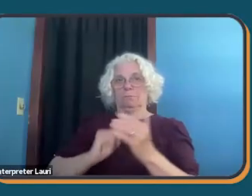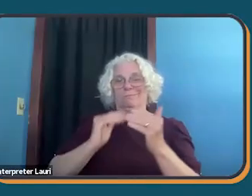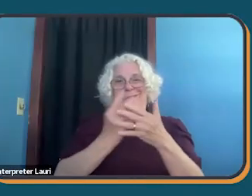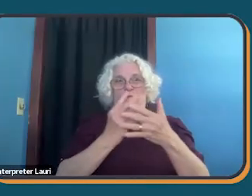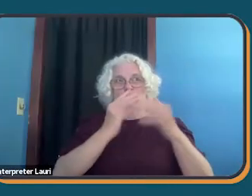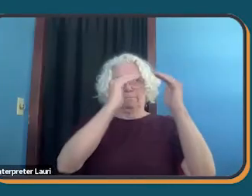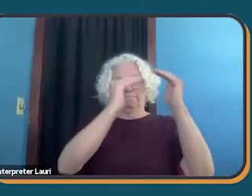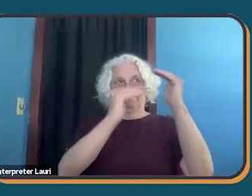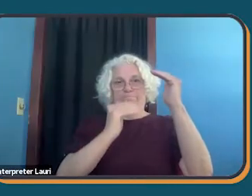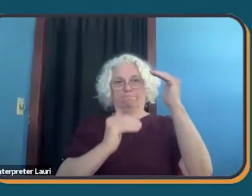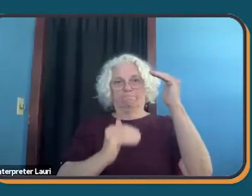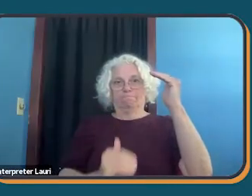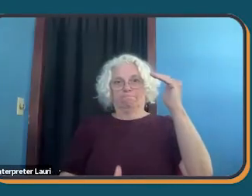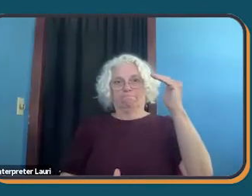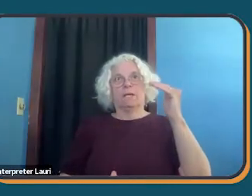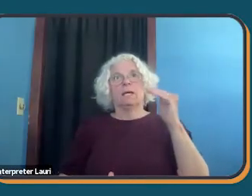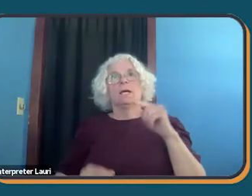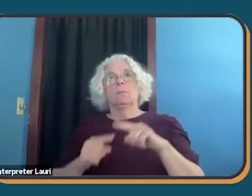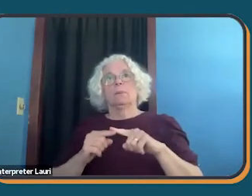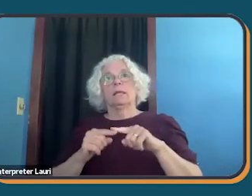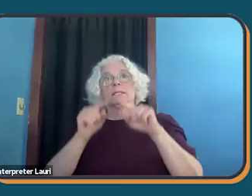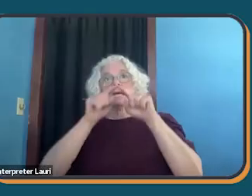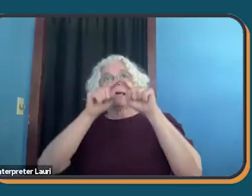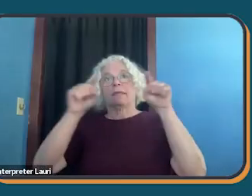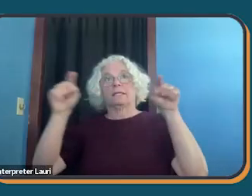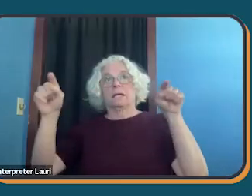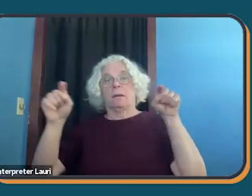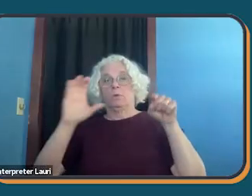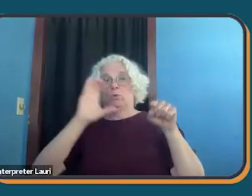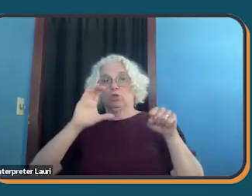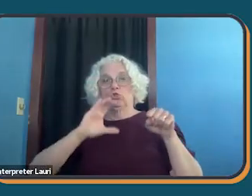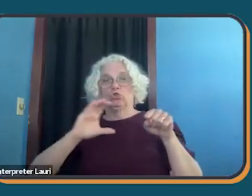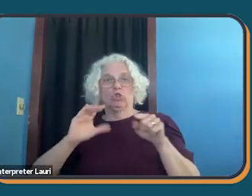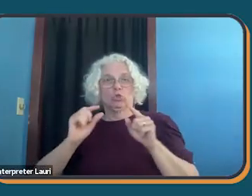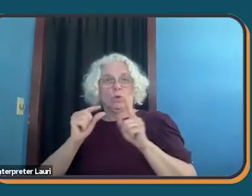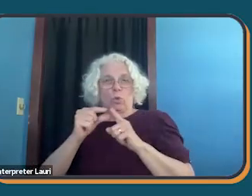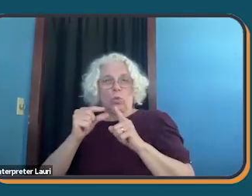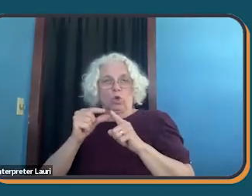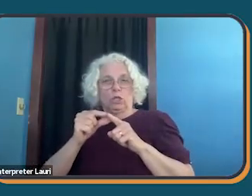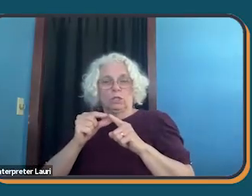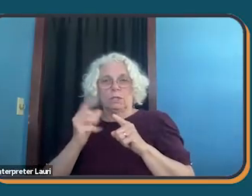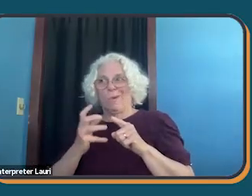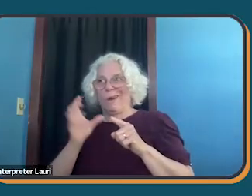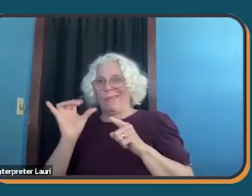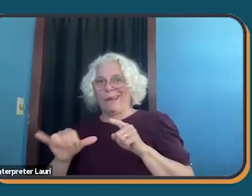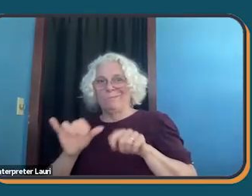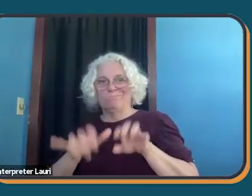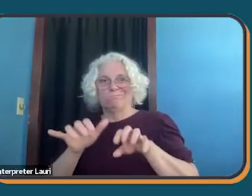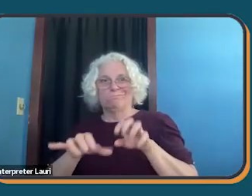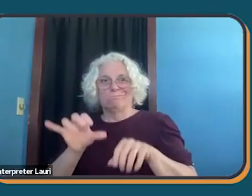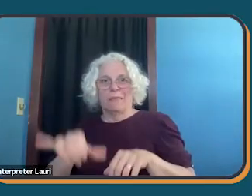You can also use the search bar at the top to type in keywords for whatever you're looking for.